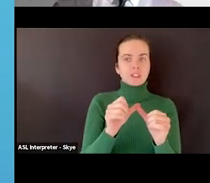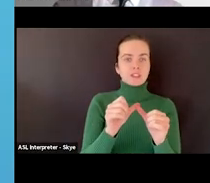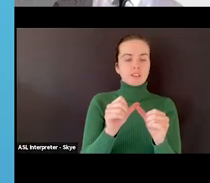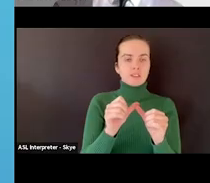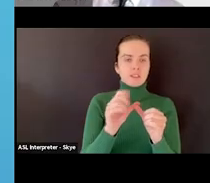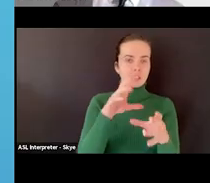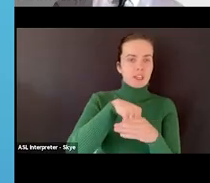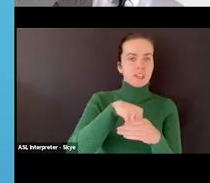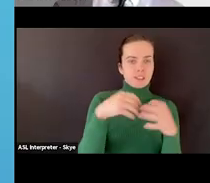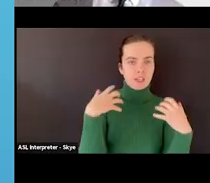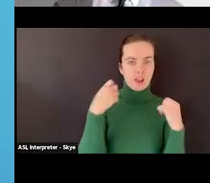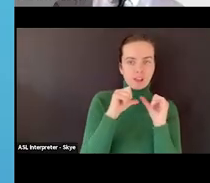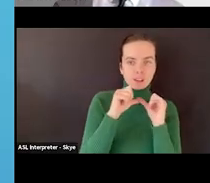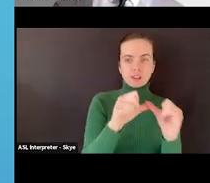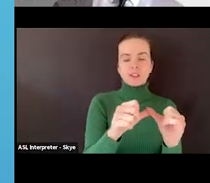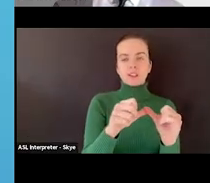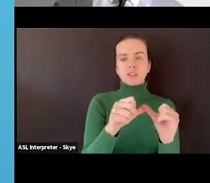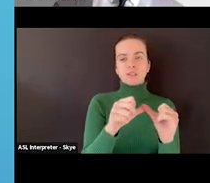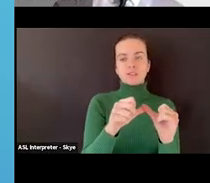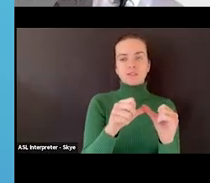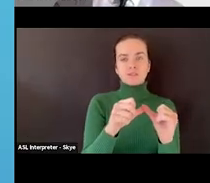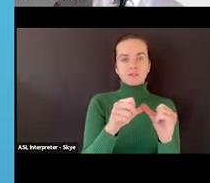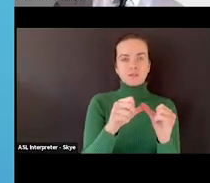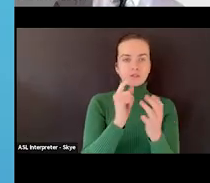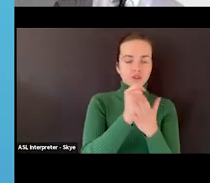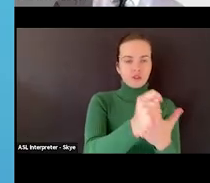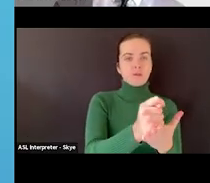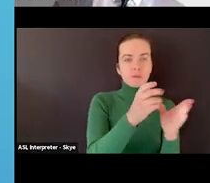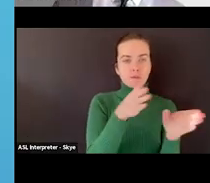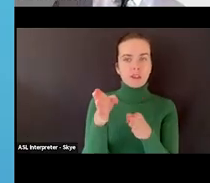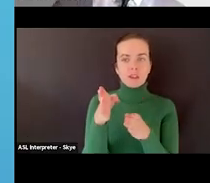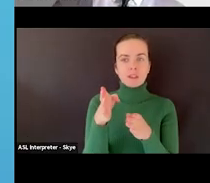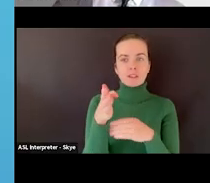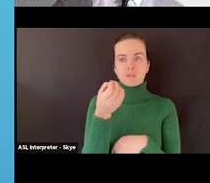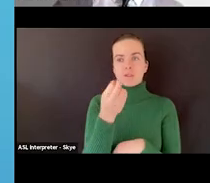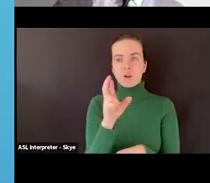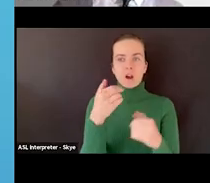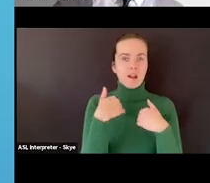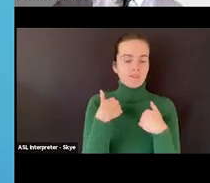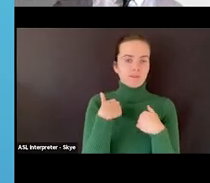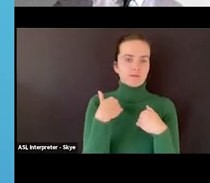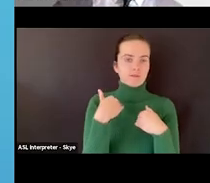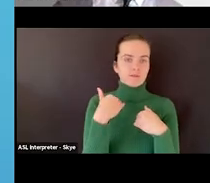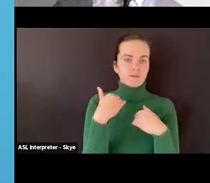in their ART, their treatment plan, or even have a greater risk profile for acquiring